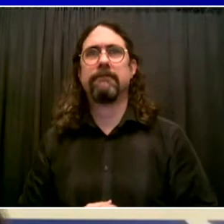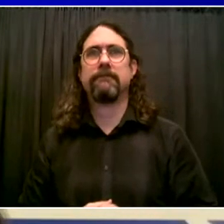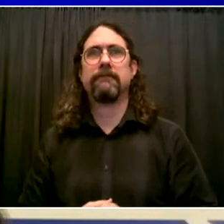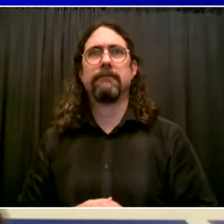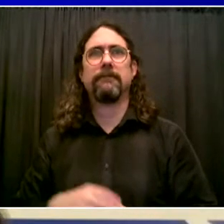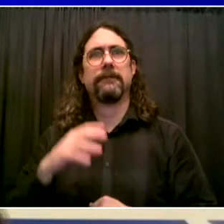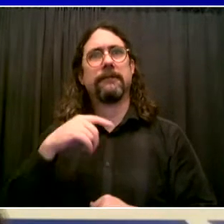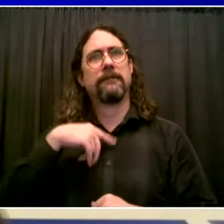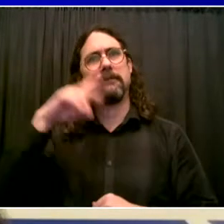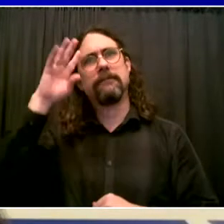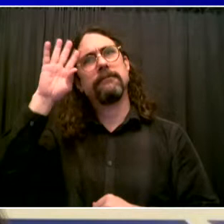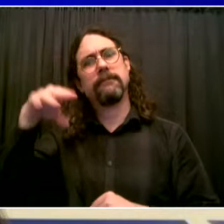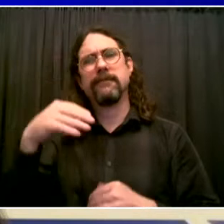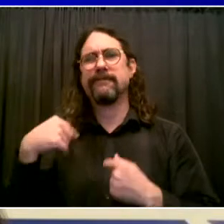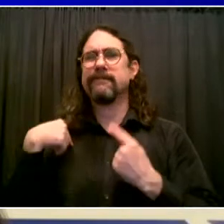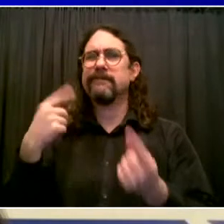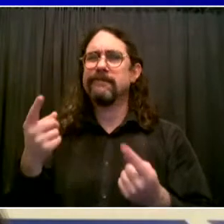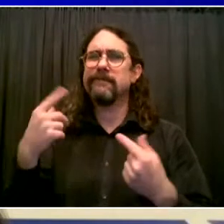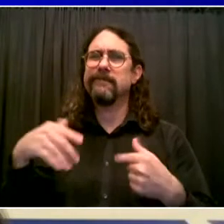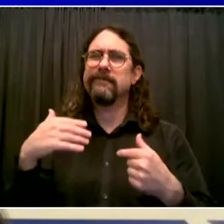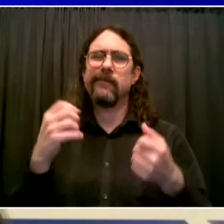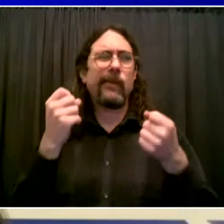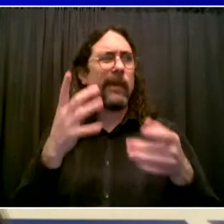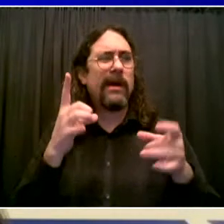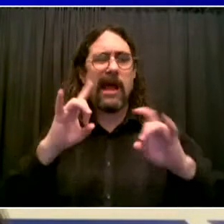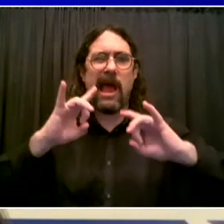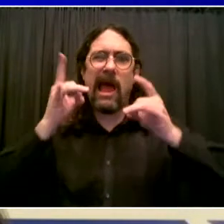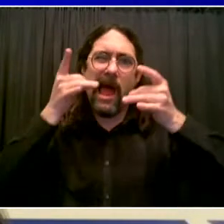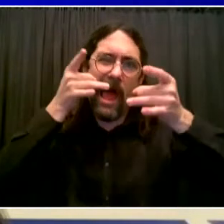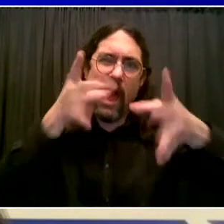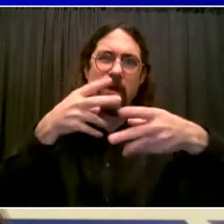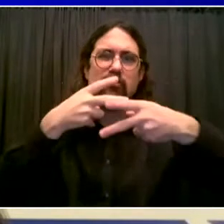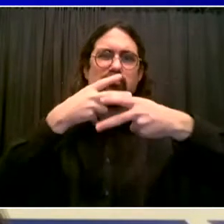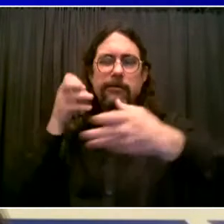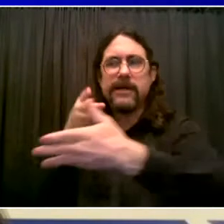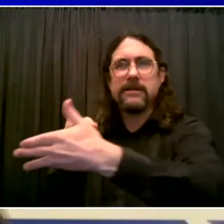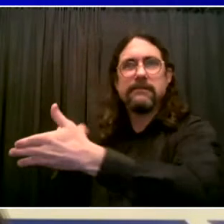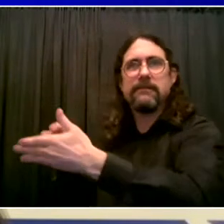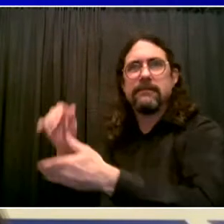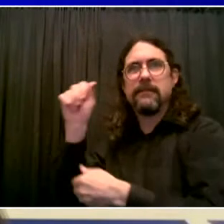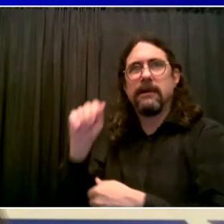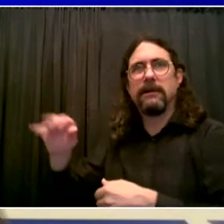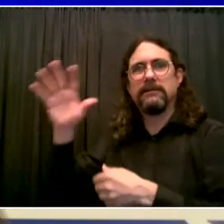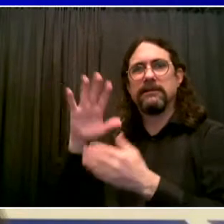OUR COMMUNITY ANNTHD ANK YOU FOR BEING ONE OF THE LEADING VOICES NOT ONLY IN THE CITY BUT IN THE NATION STAAINNDG UP TO